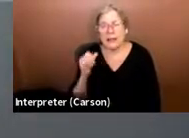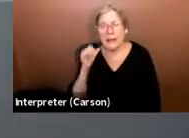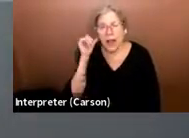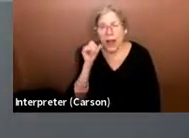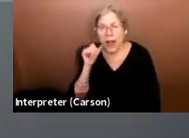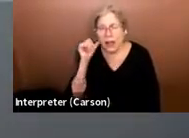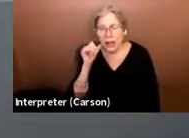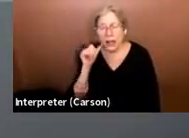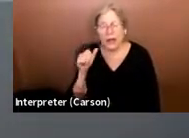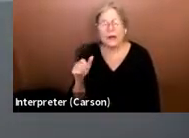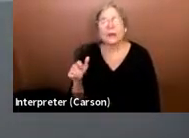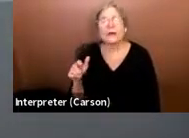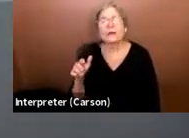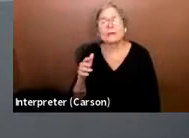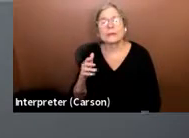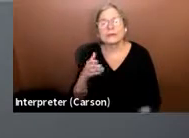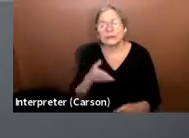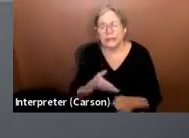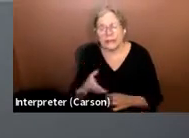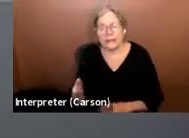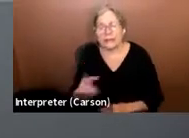ing has developed pretty recently. Over